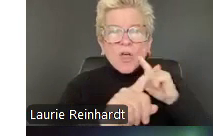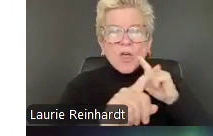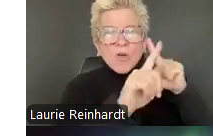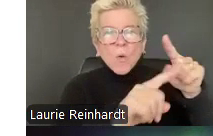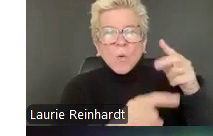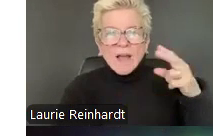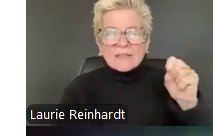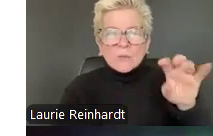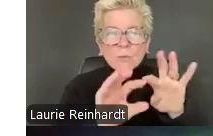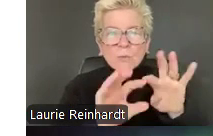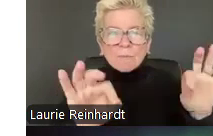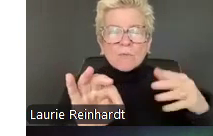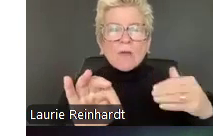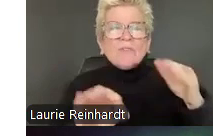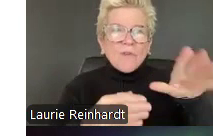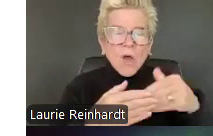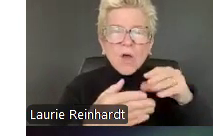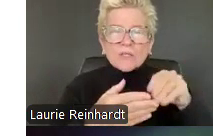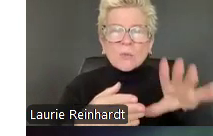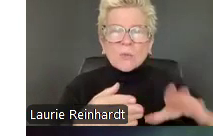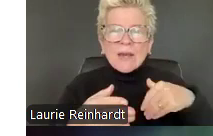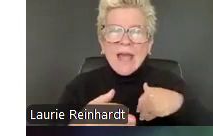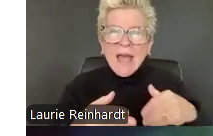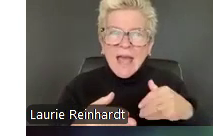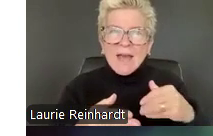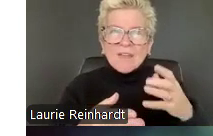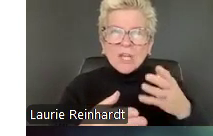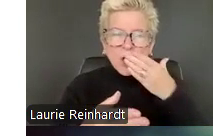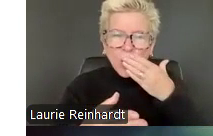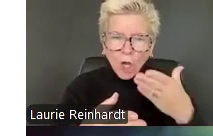students to have that meaningful preparation for their next steps after high school. And